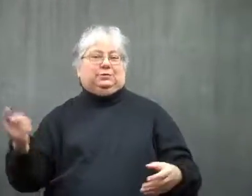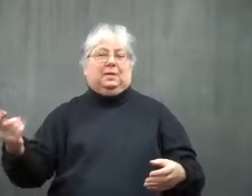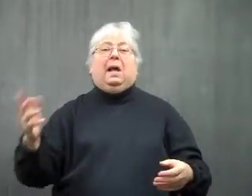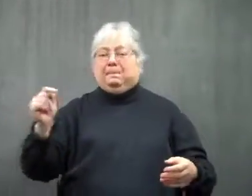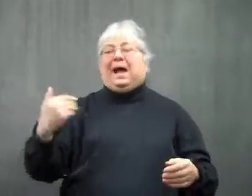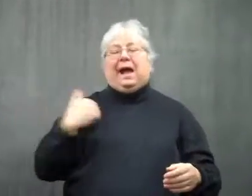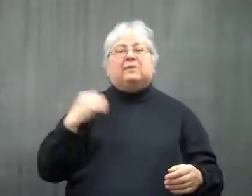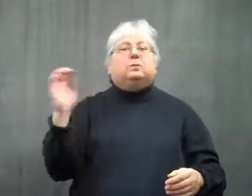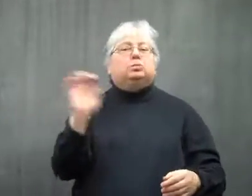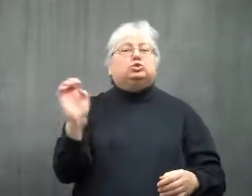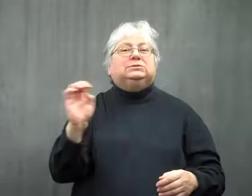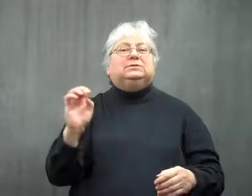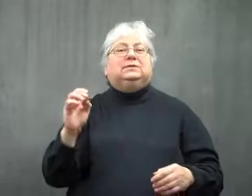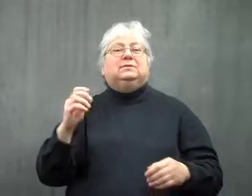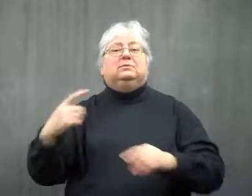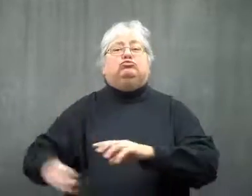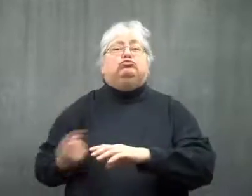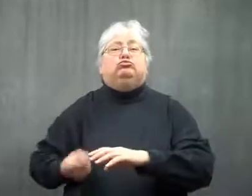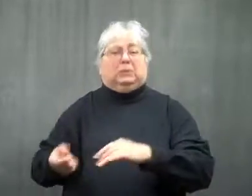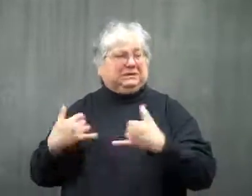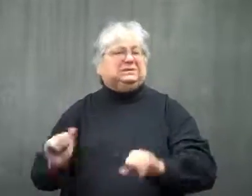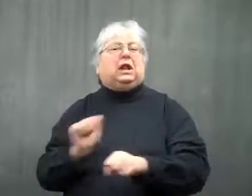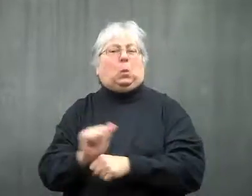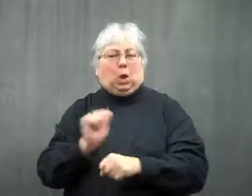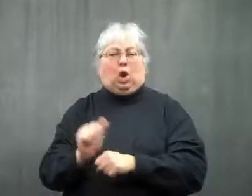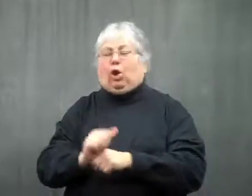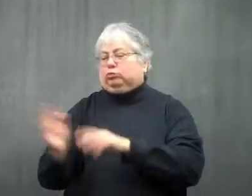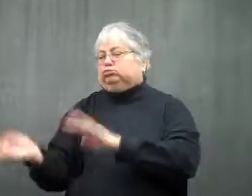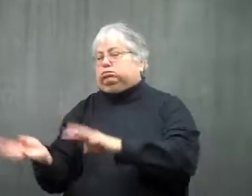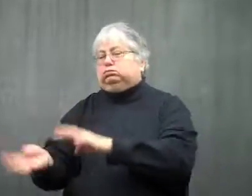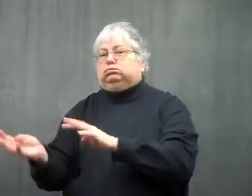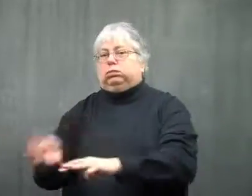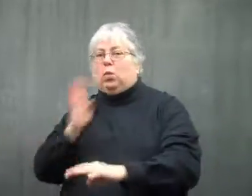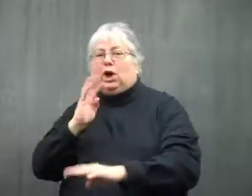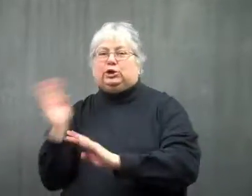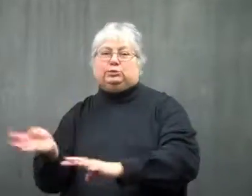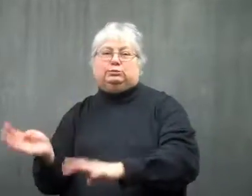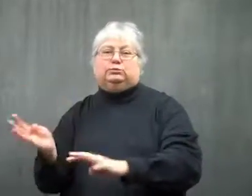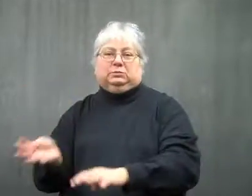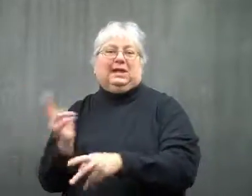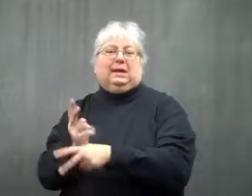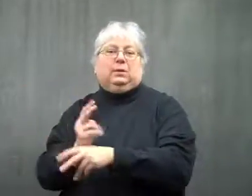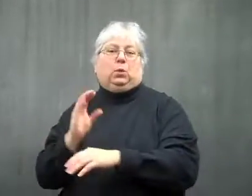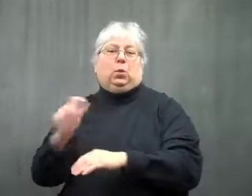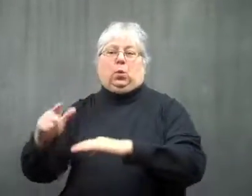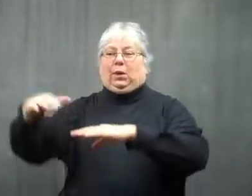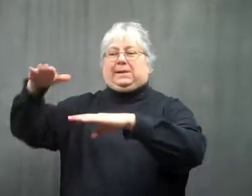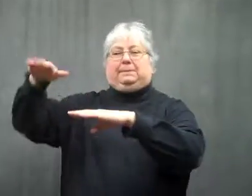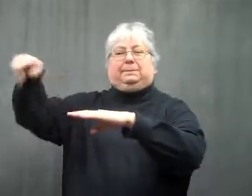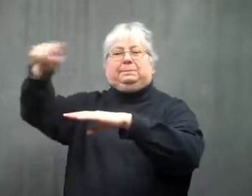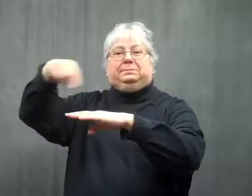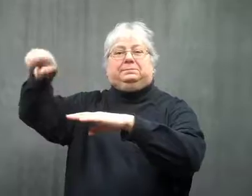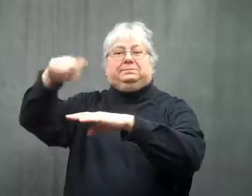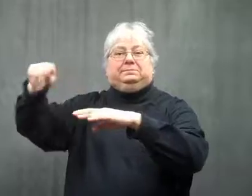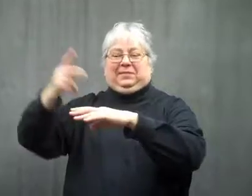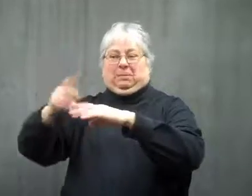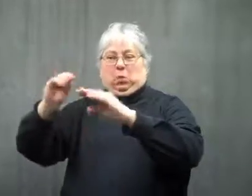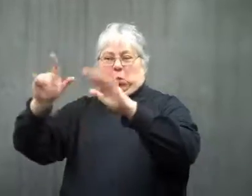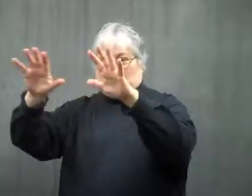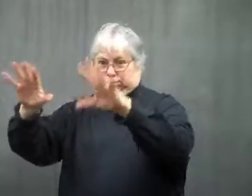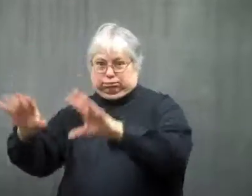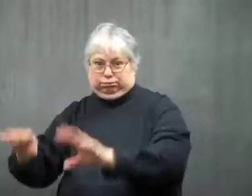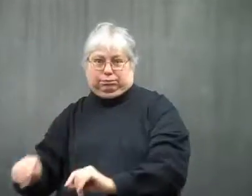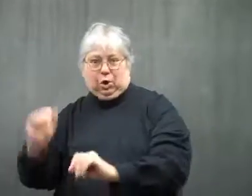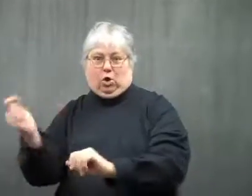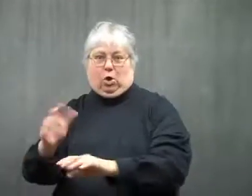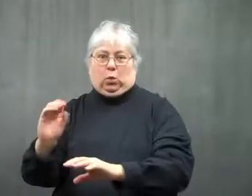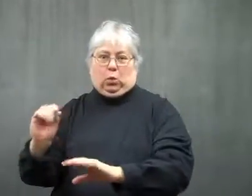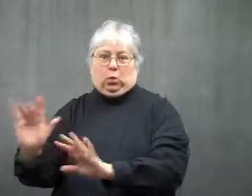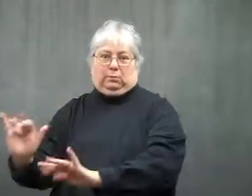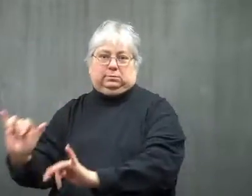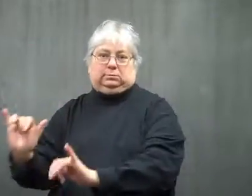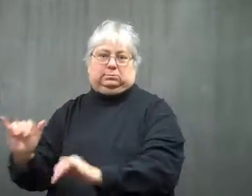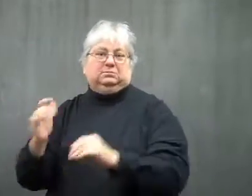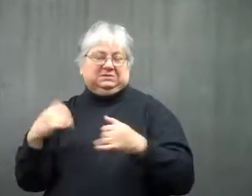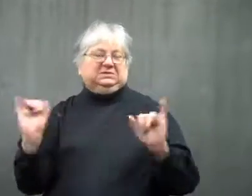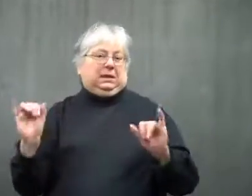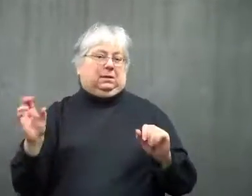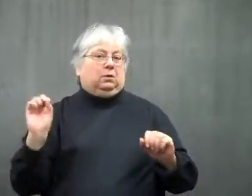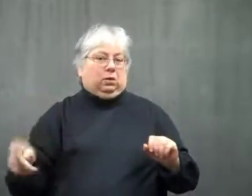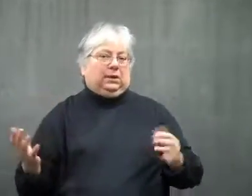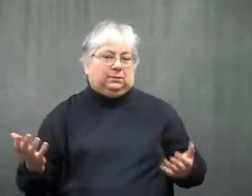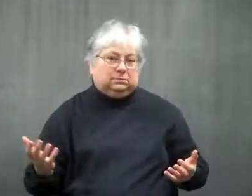Emergency pumps continued to operate, keeping them cool from the top down.